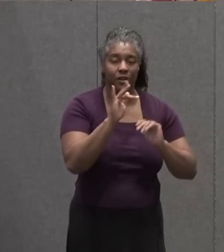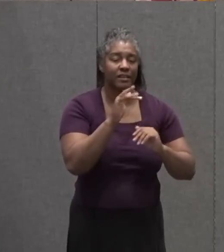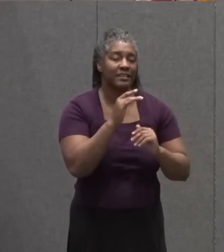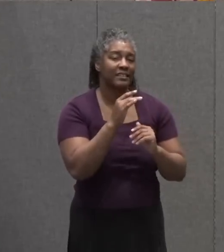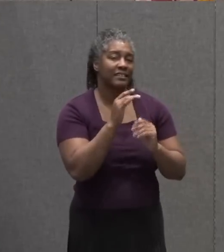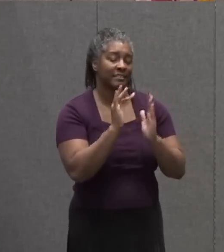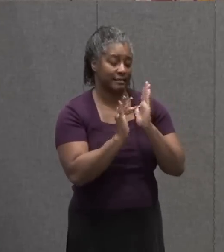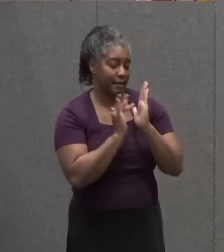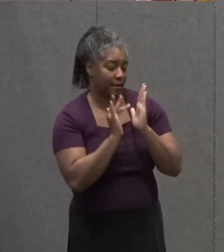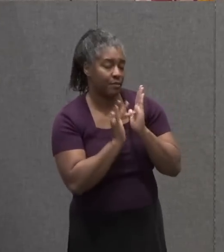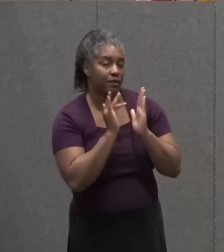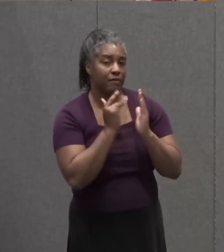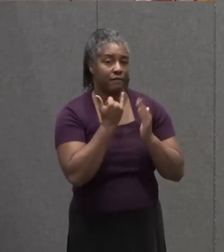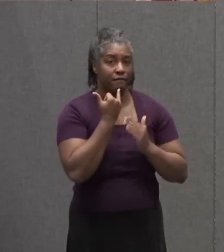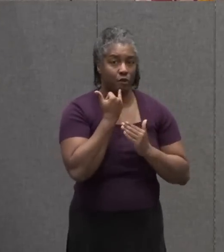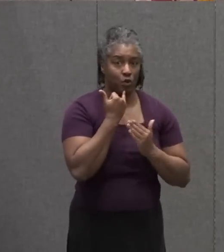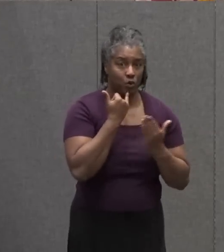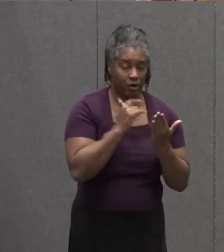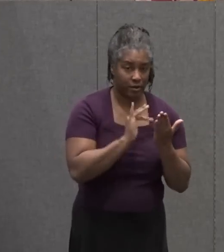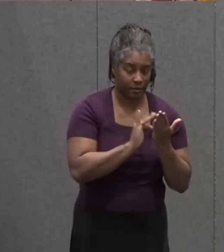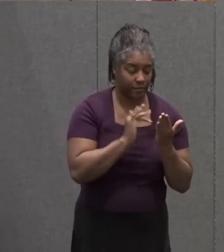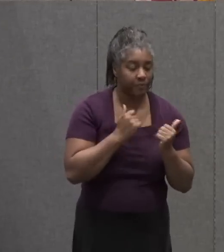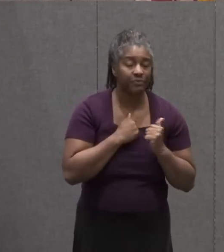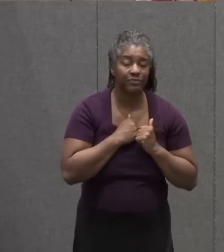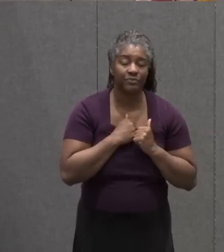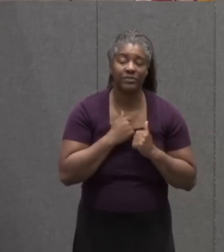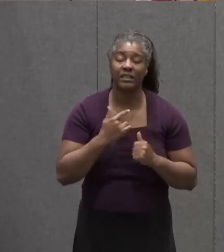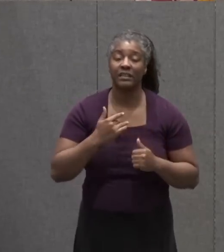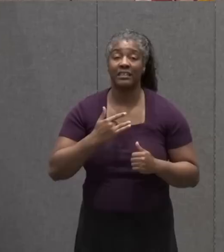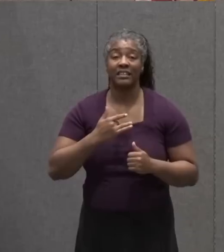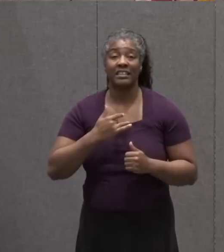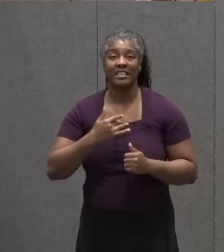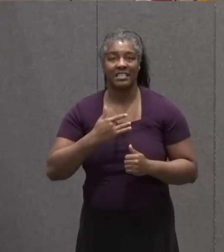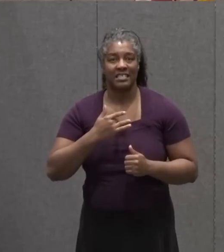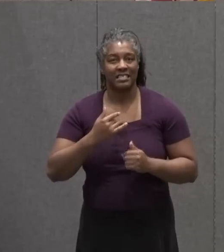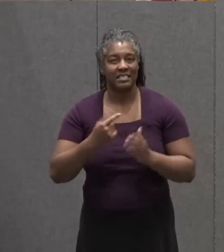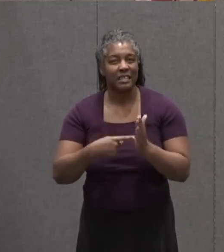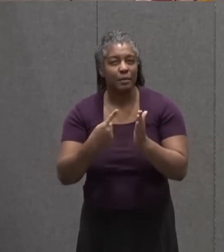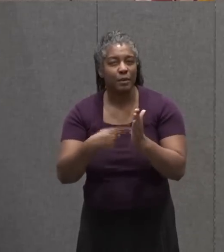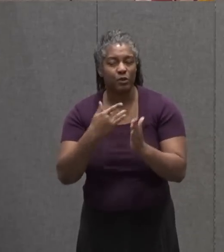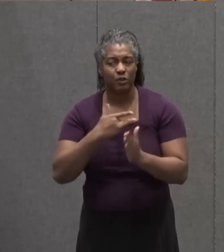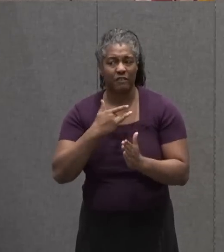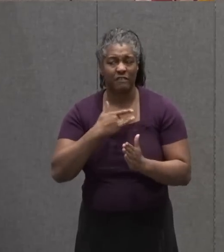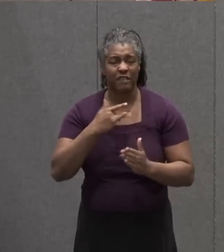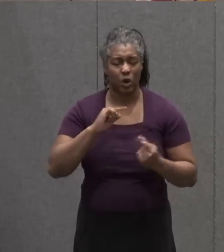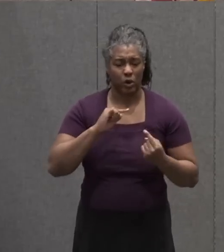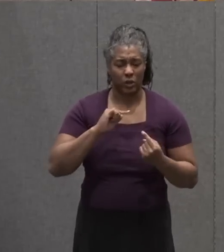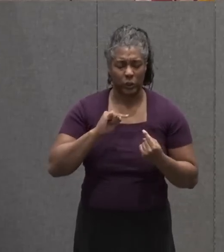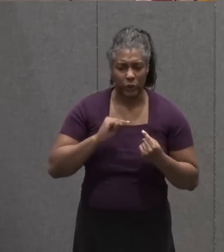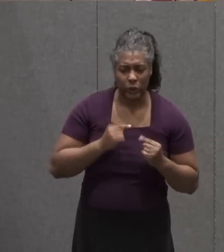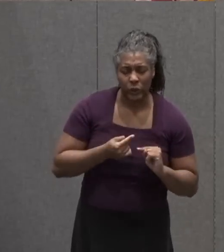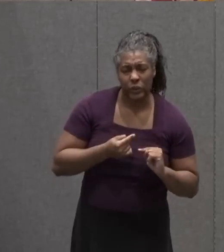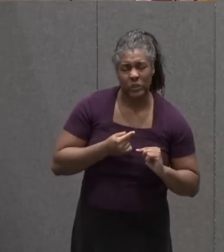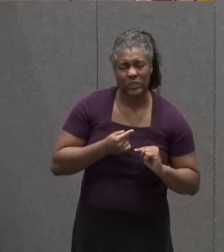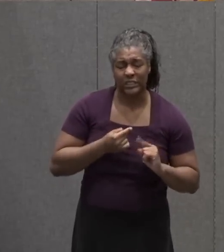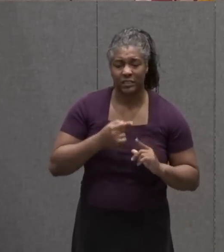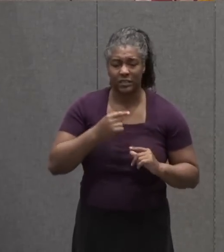and that means hurt or worried, we may need to stop using the technology and talk to a grown up.